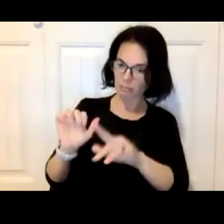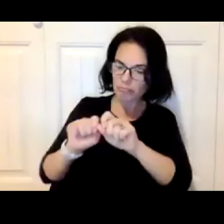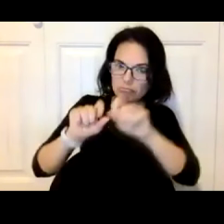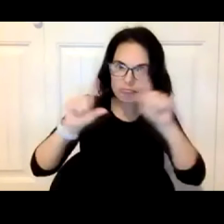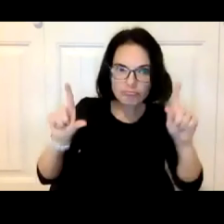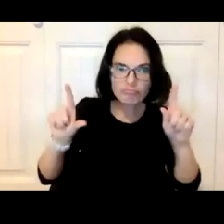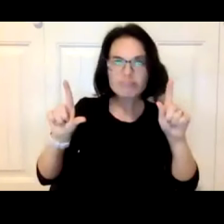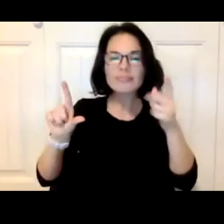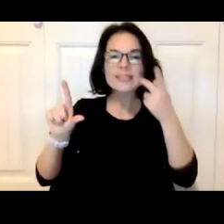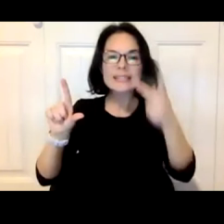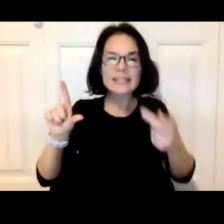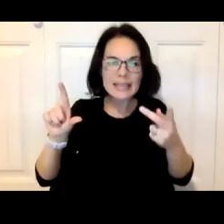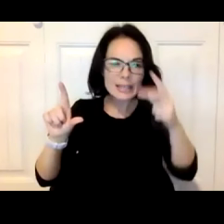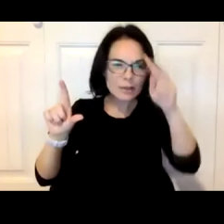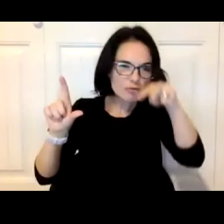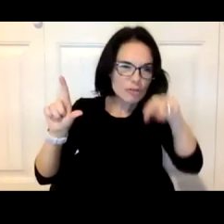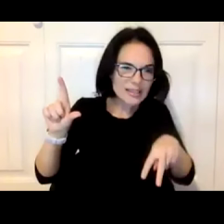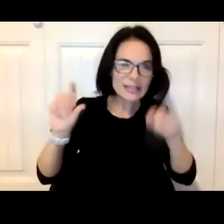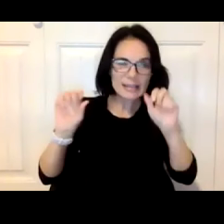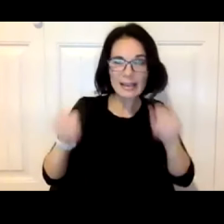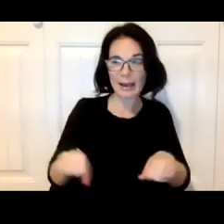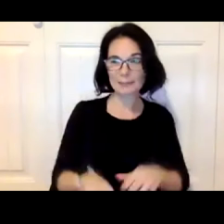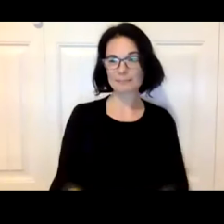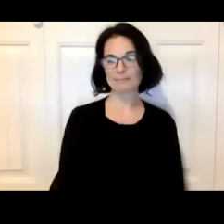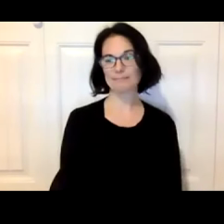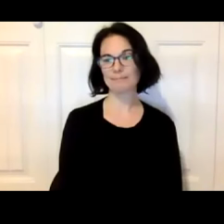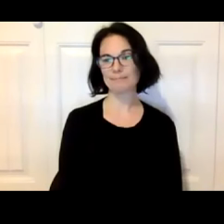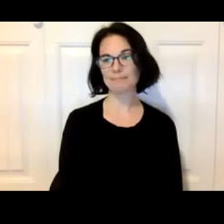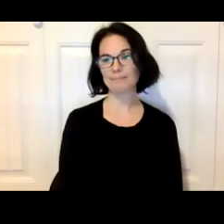read the whole article. Thank you.